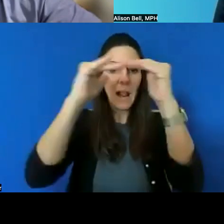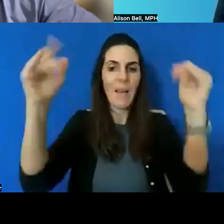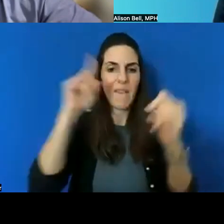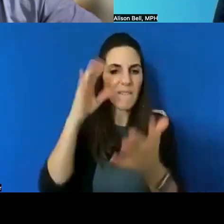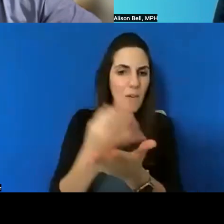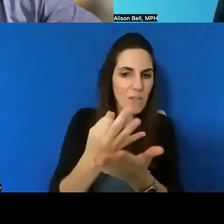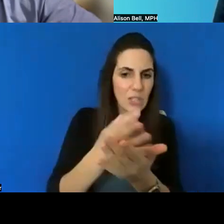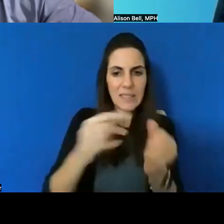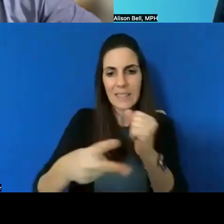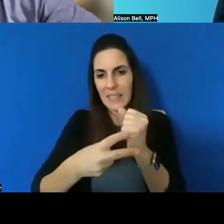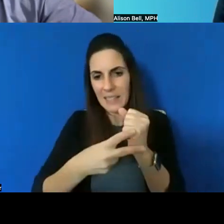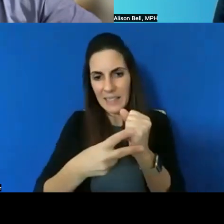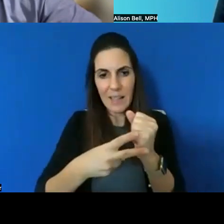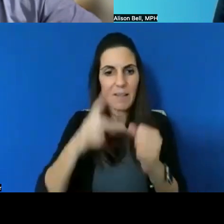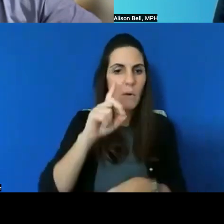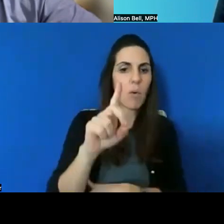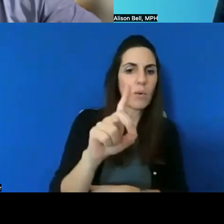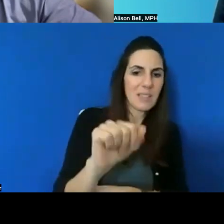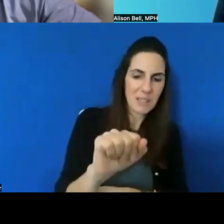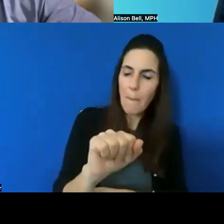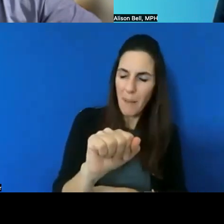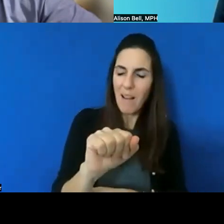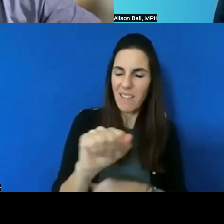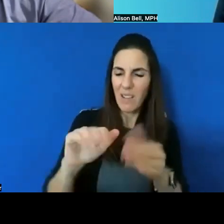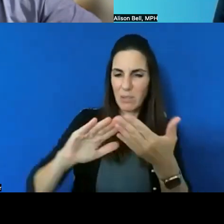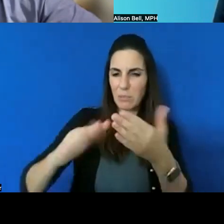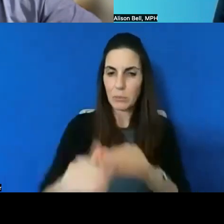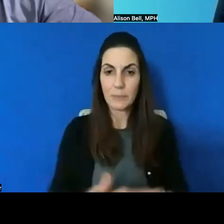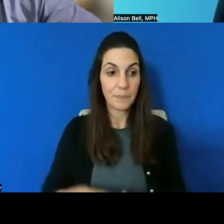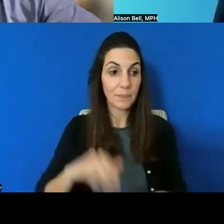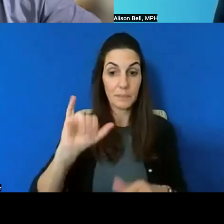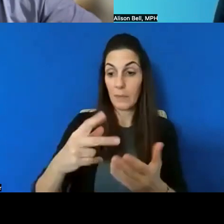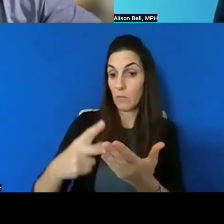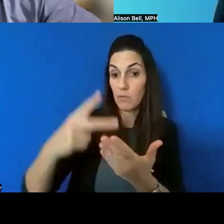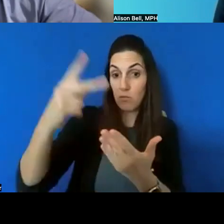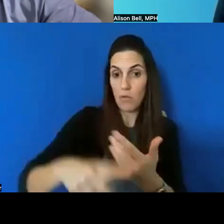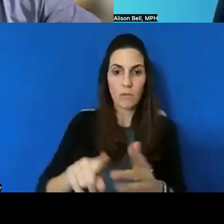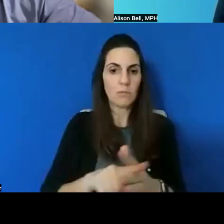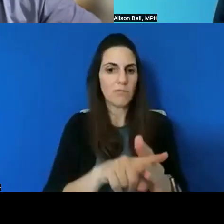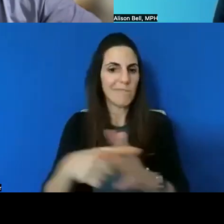savings tool for the disability Community U the program launched a little over seven years ago